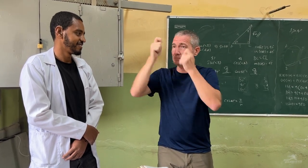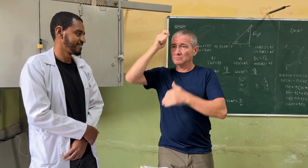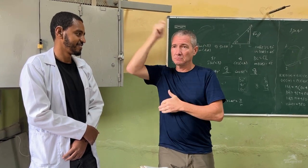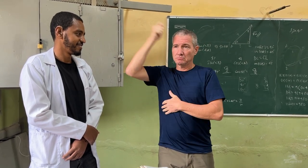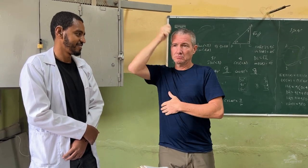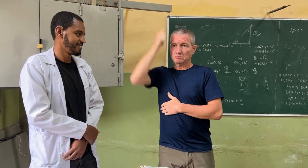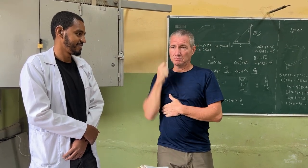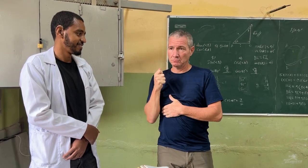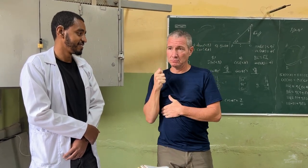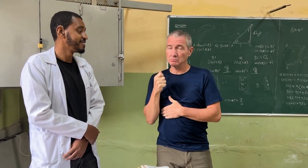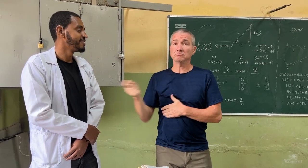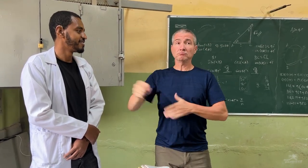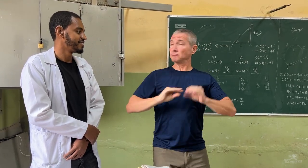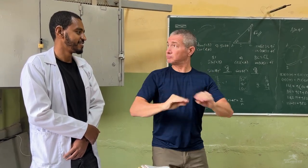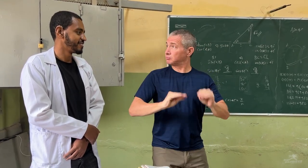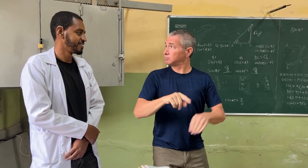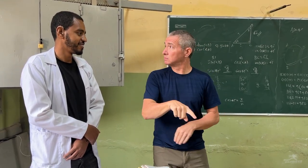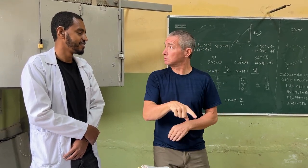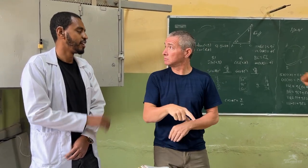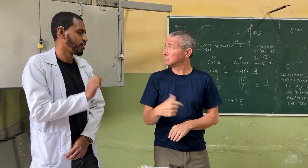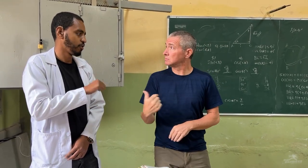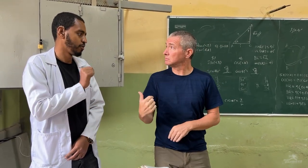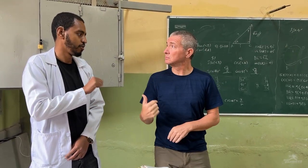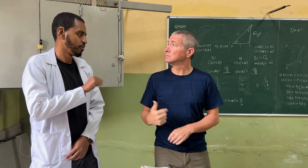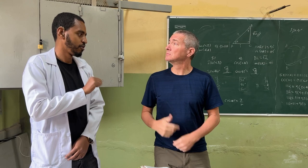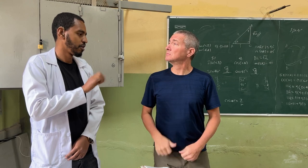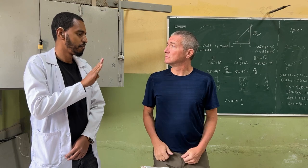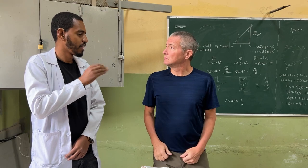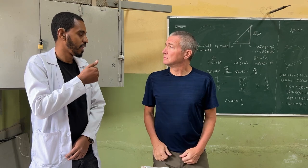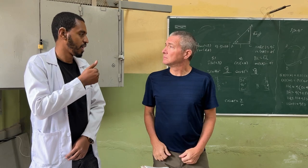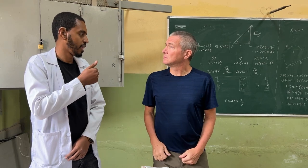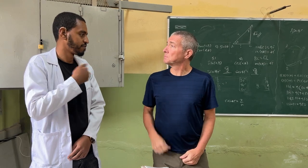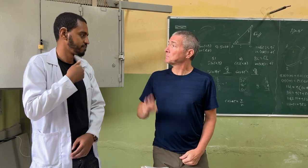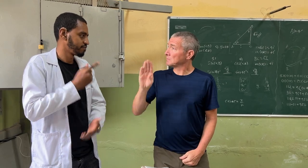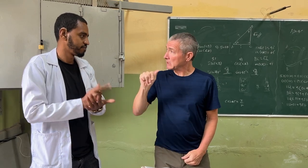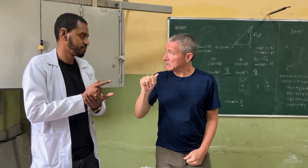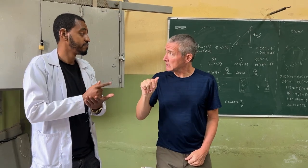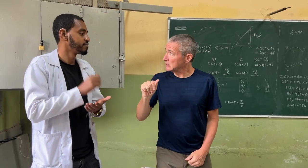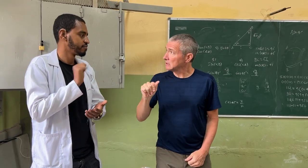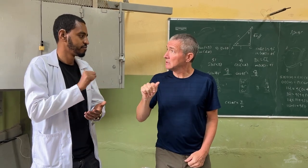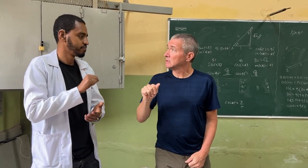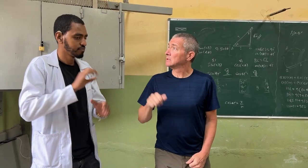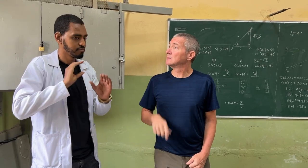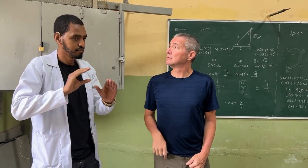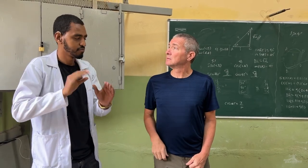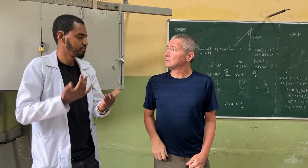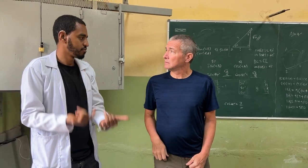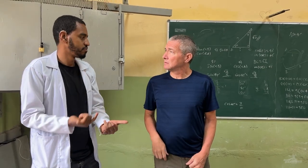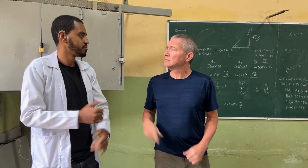and after graduating come to teach here? Yes. I got a Bachelor’s degree, so I’m teaching now.